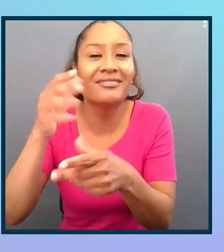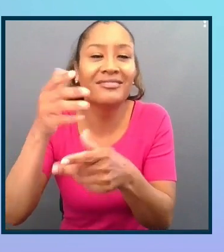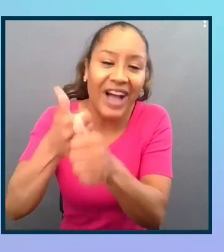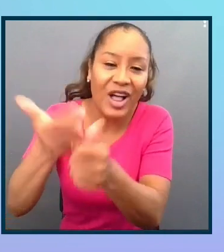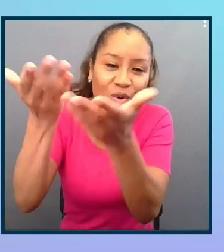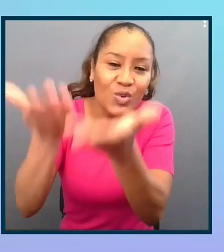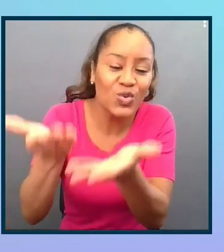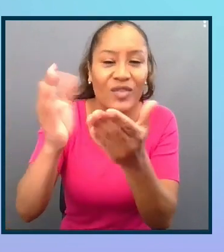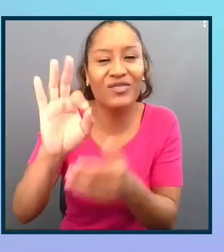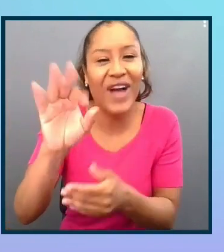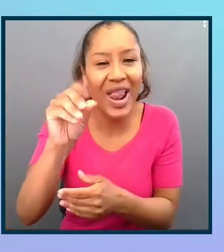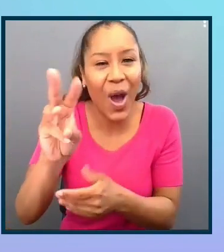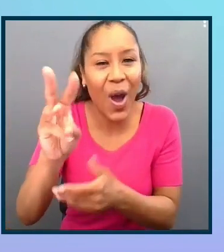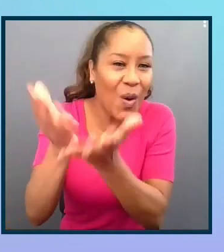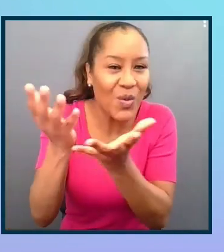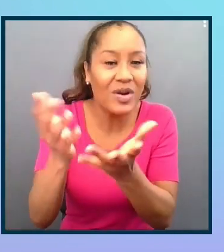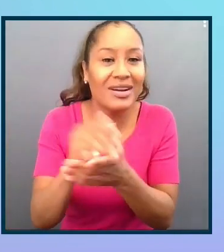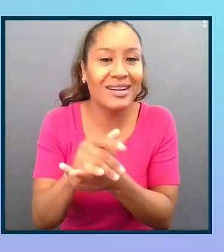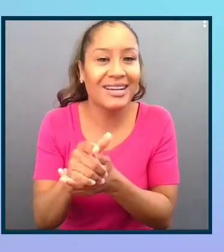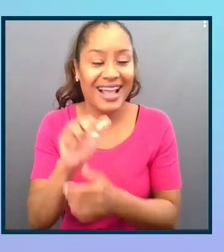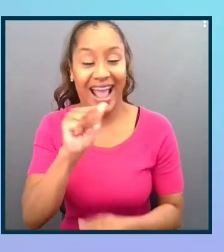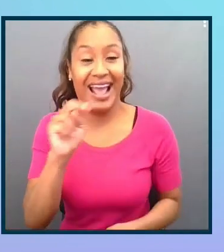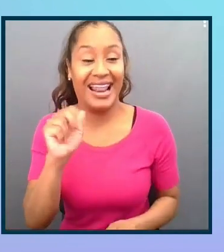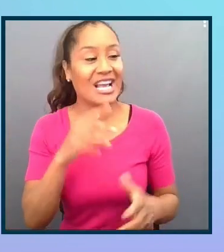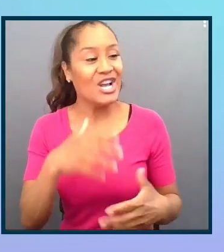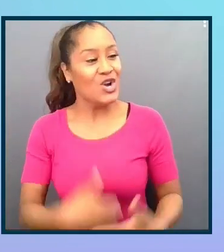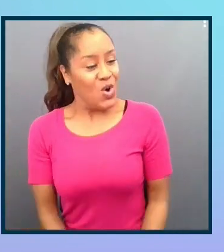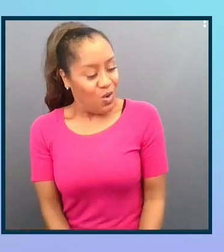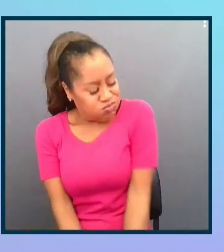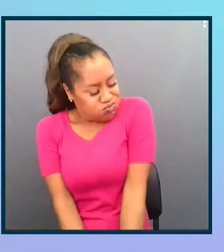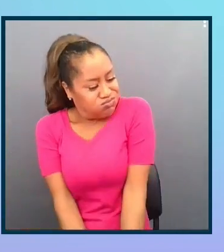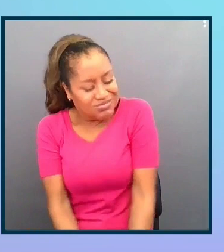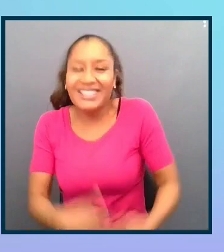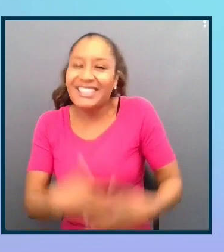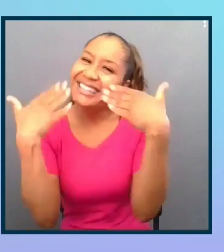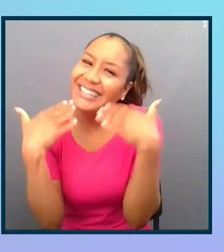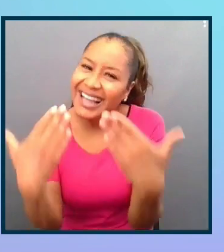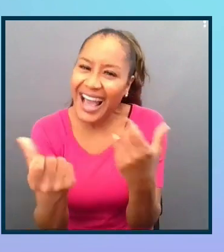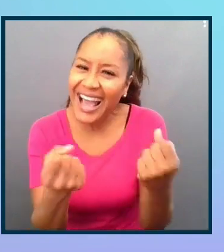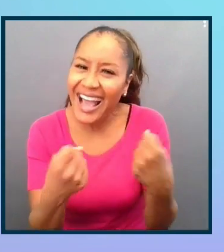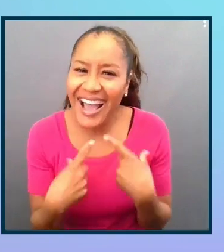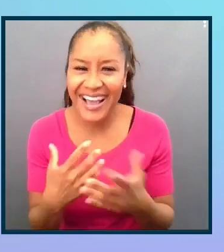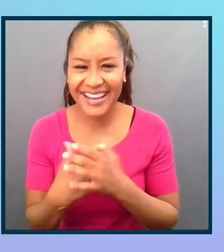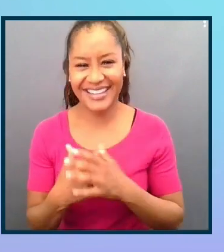Oh, thanks everyone for asking. I'm always, I'm always very flattered.